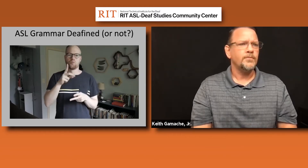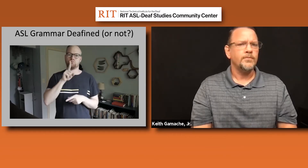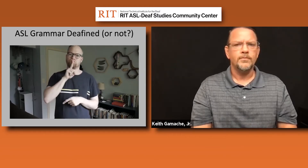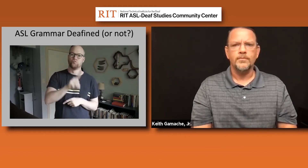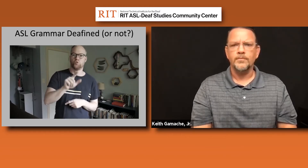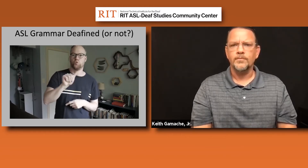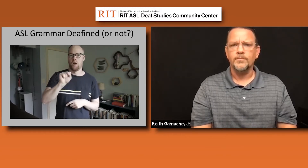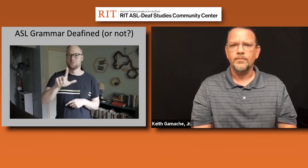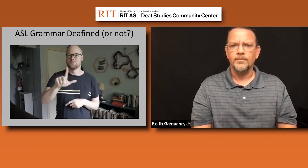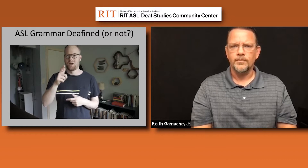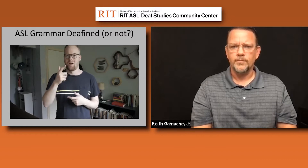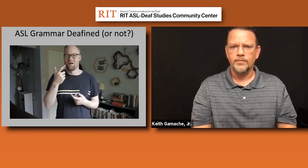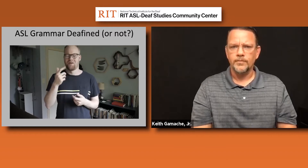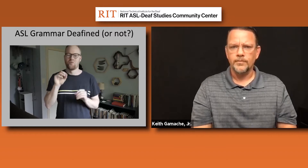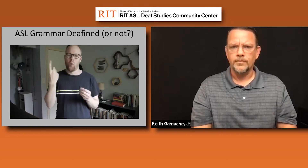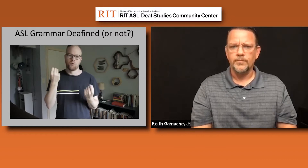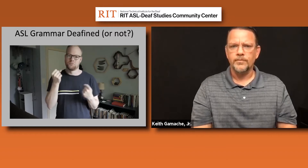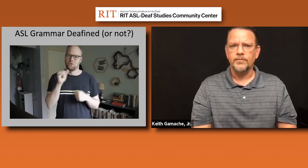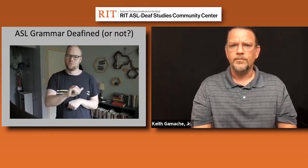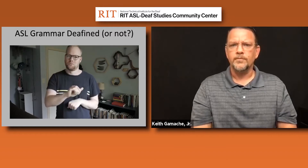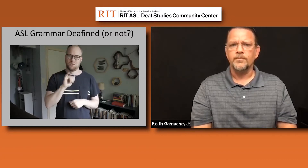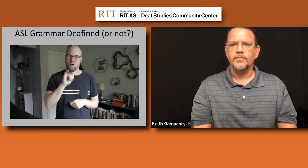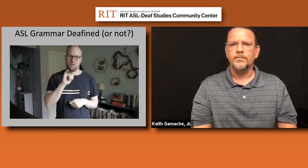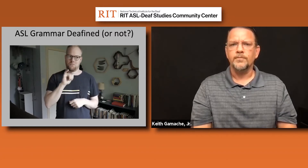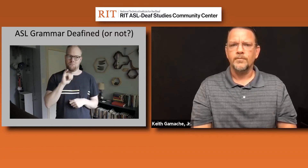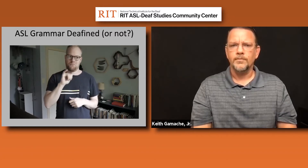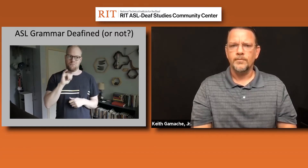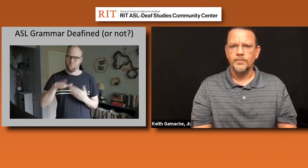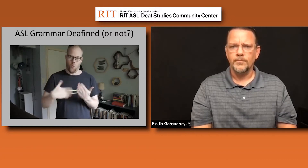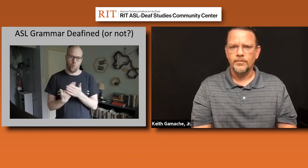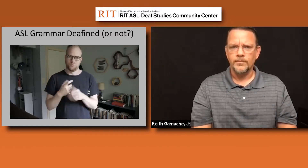but what people call true ASL is not actually something